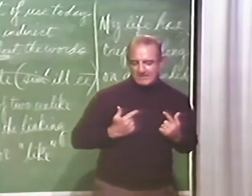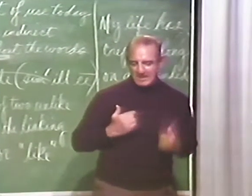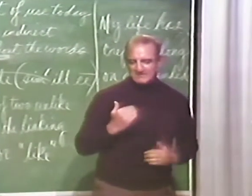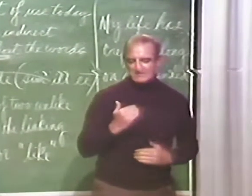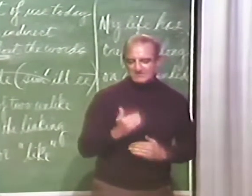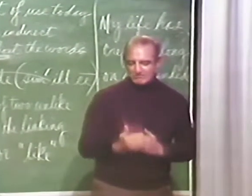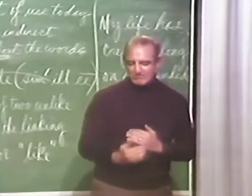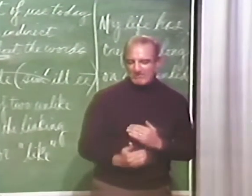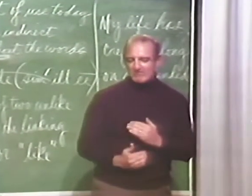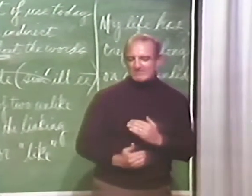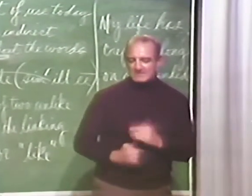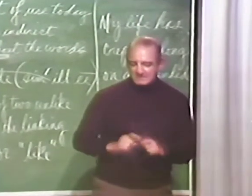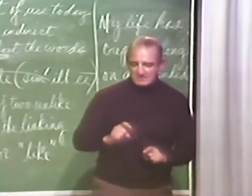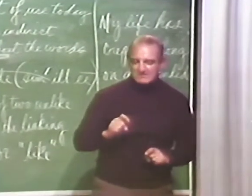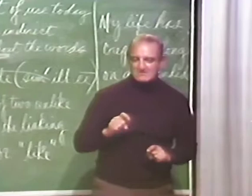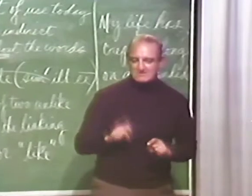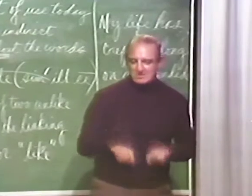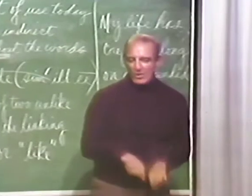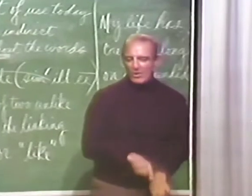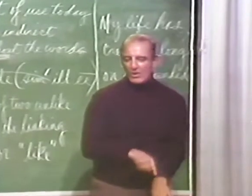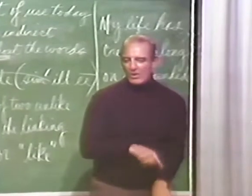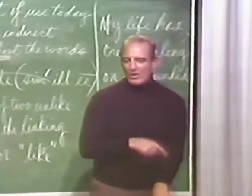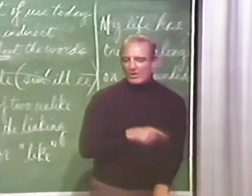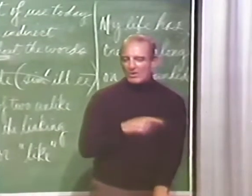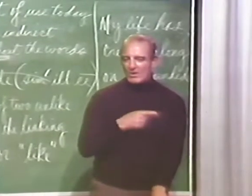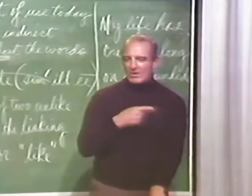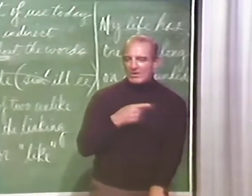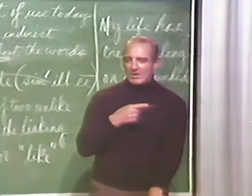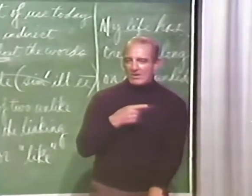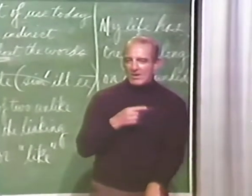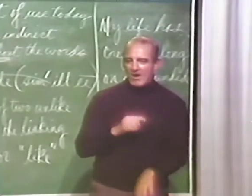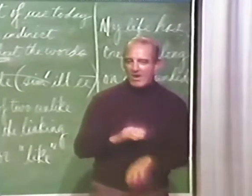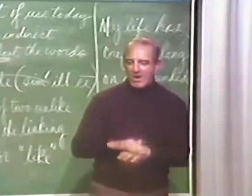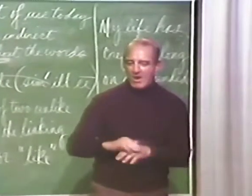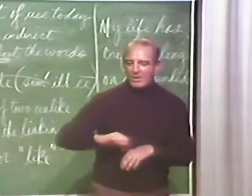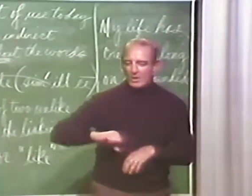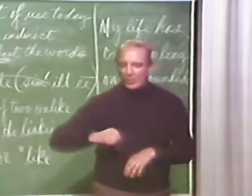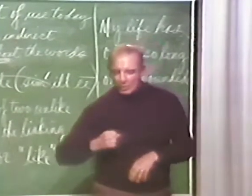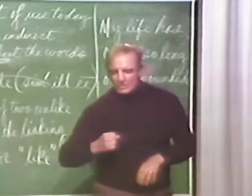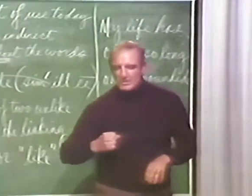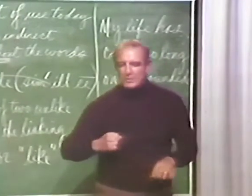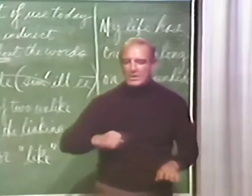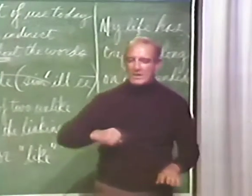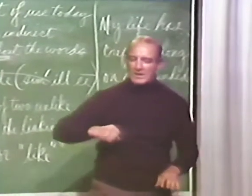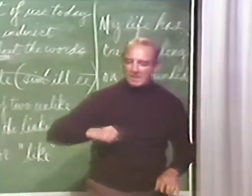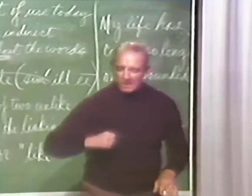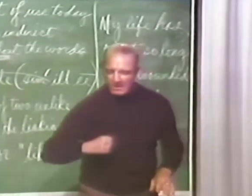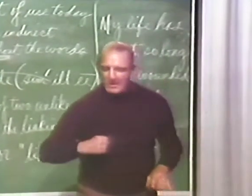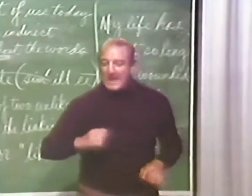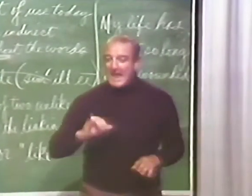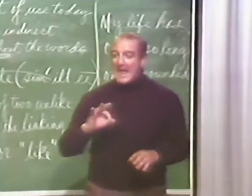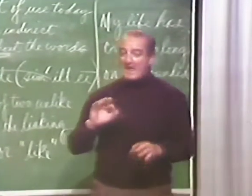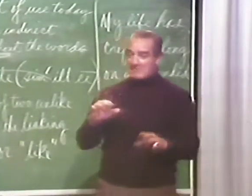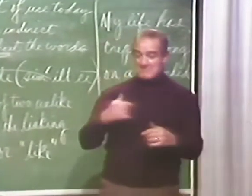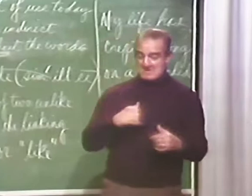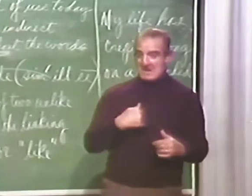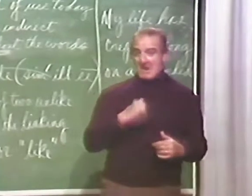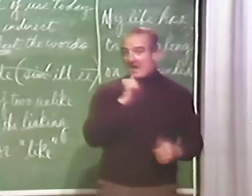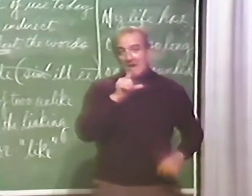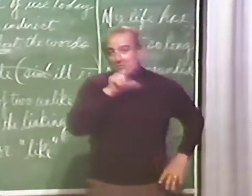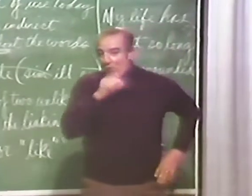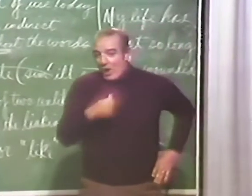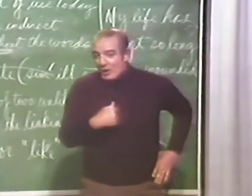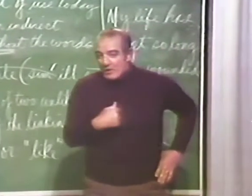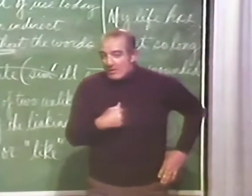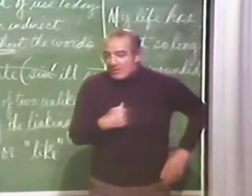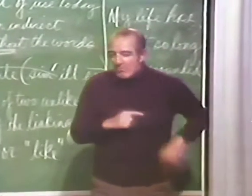"MY LIFE HAS CREPT ALONG ON A WOUNDED WING."